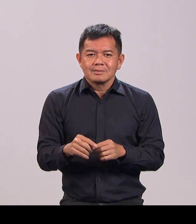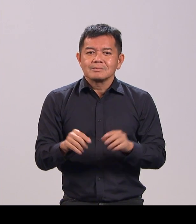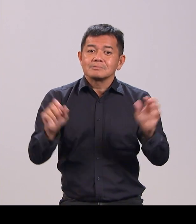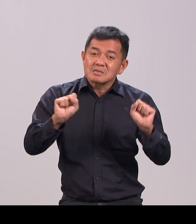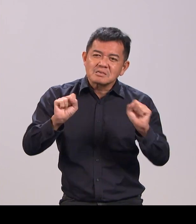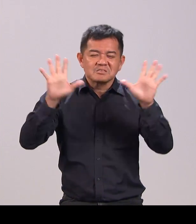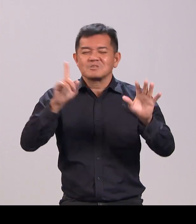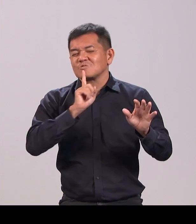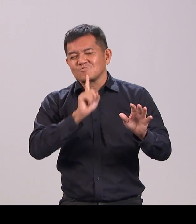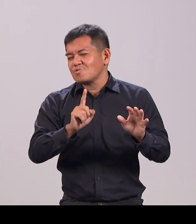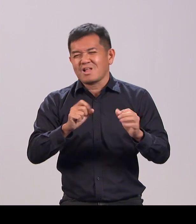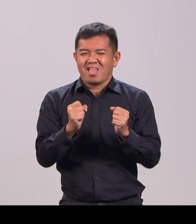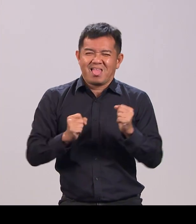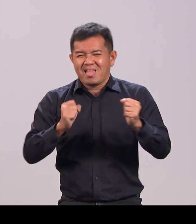So, at a spot, you can see what is happening.